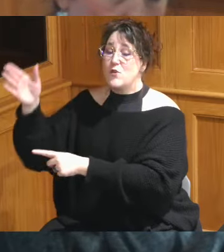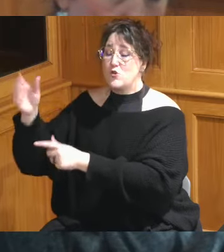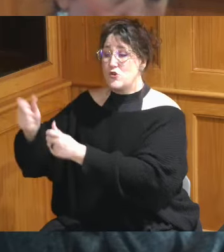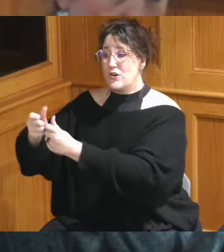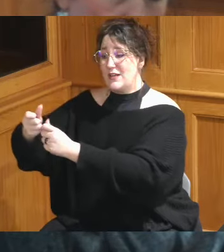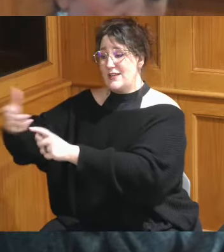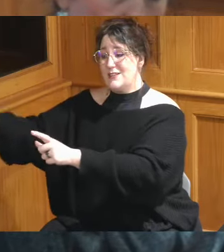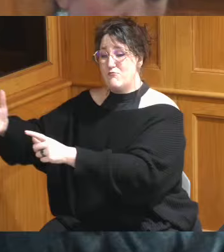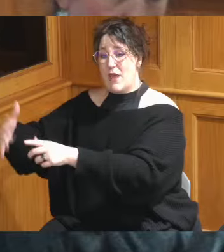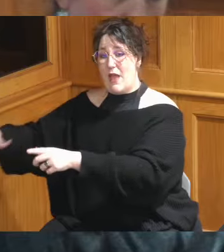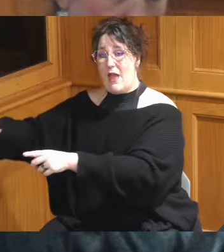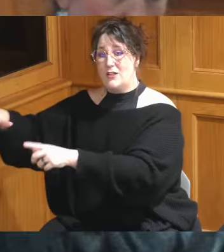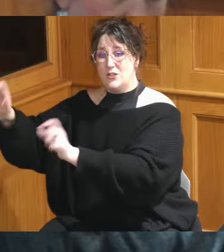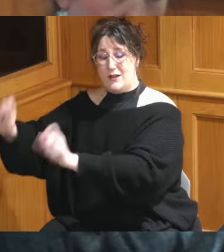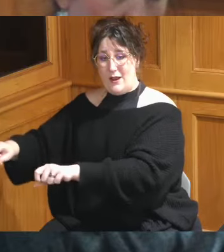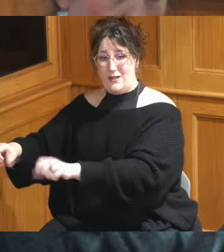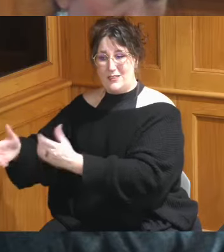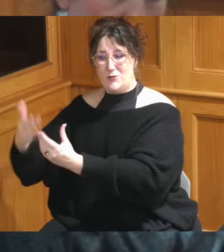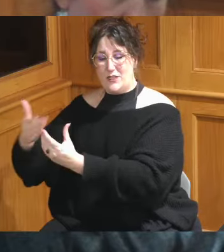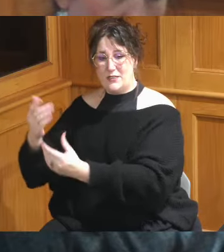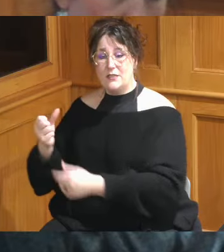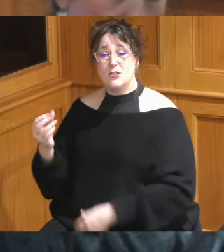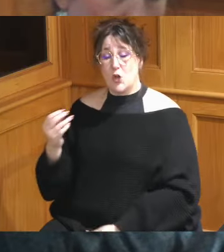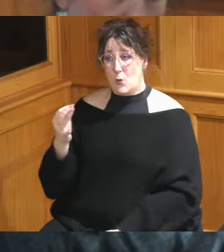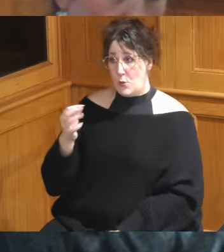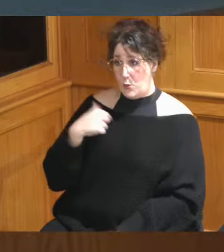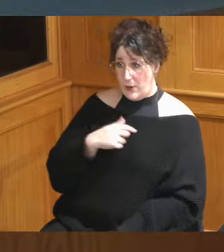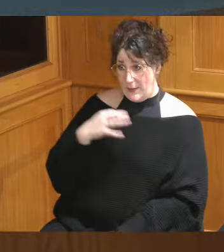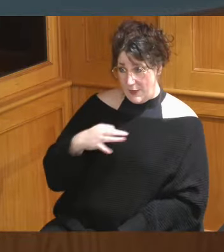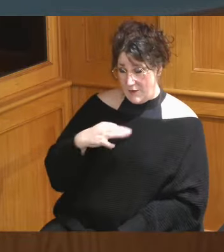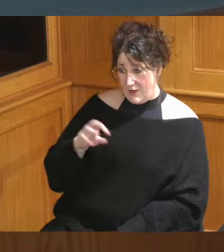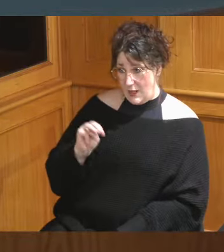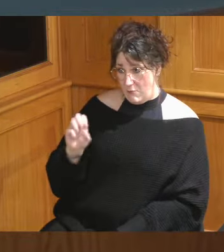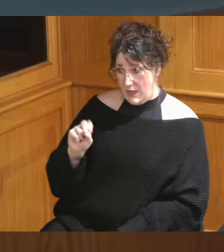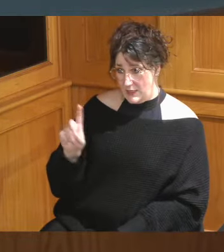in that area of my township. So to be clear, it's to the benefit of MSD. Yes. To do this.